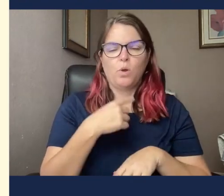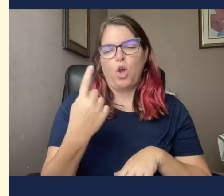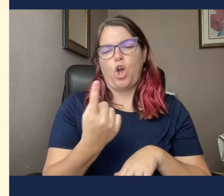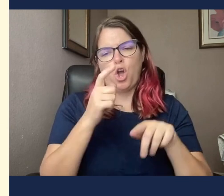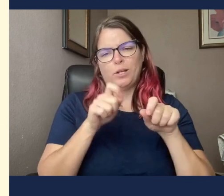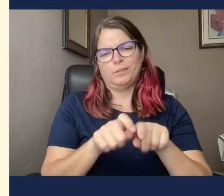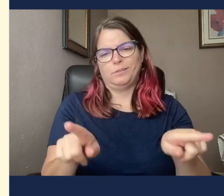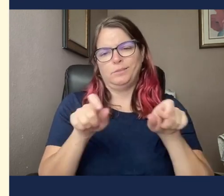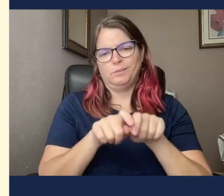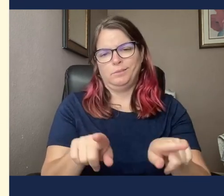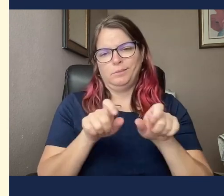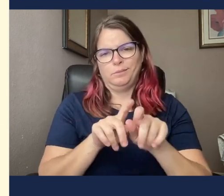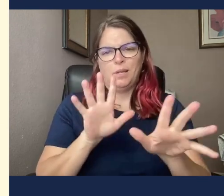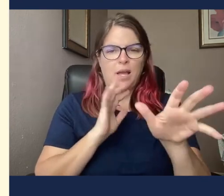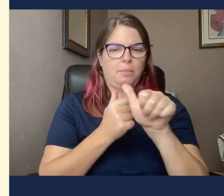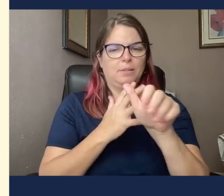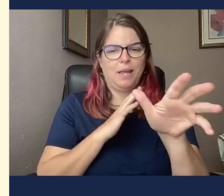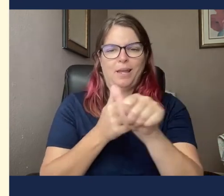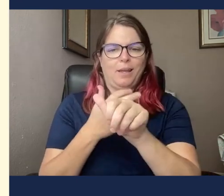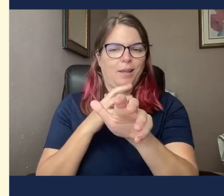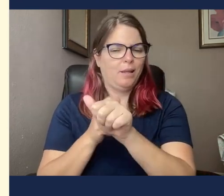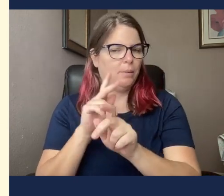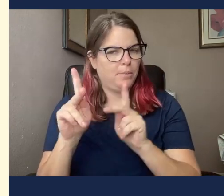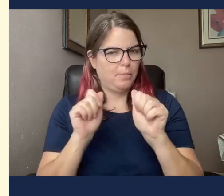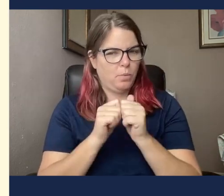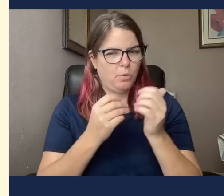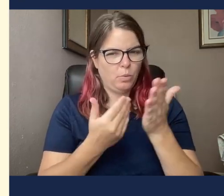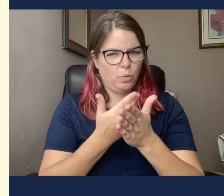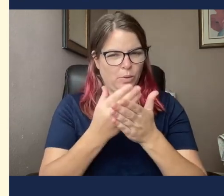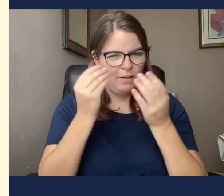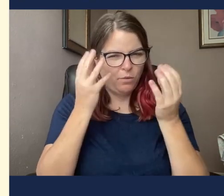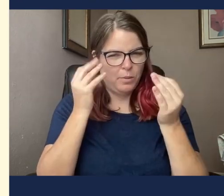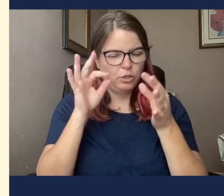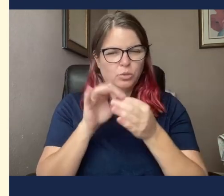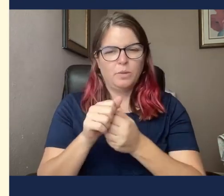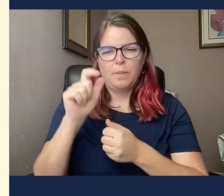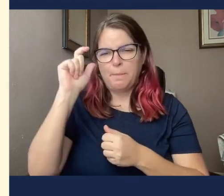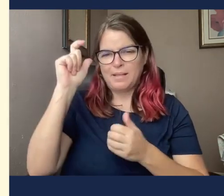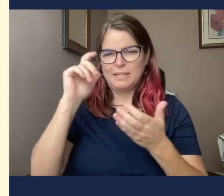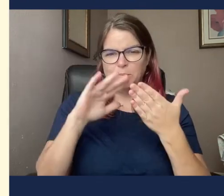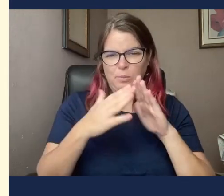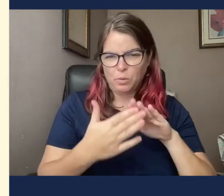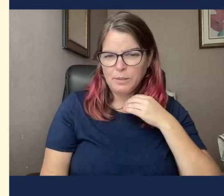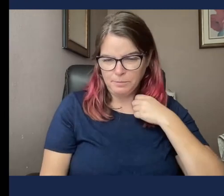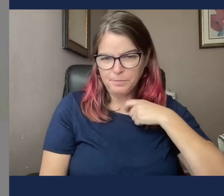Lanka in 2018 and 19, hundreds of Muslim-owned buildings and